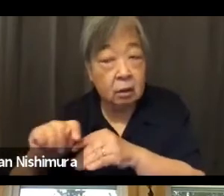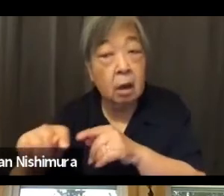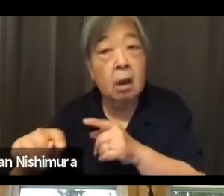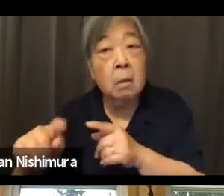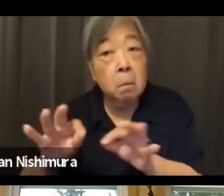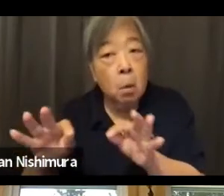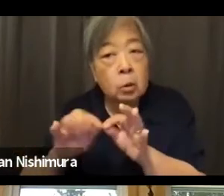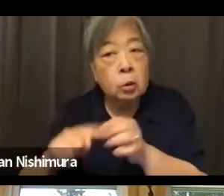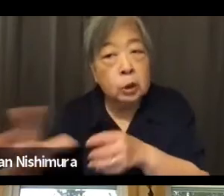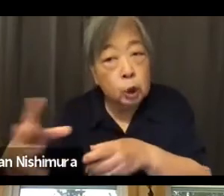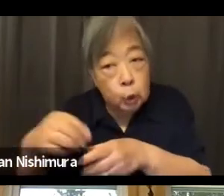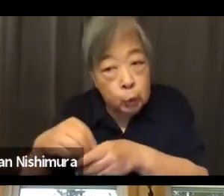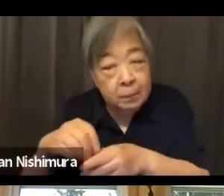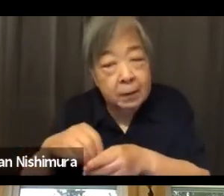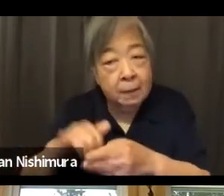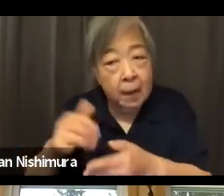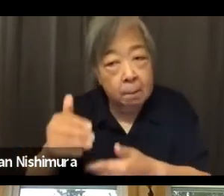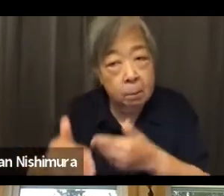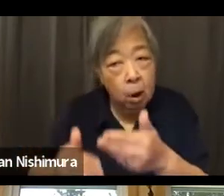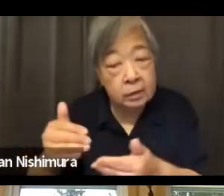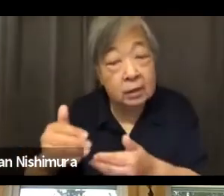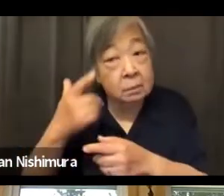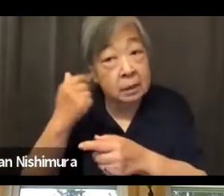because they really have a broader perspective.